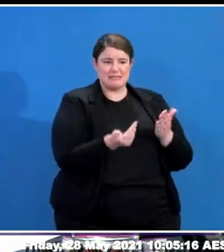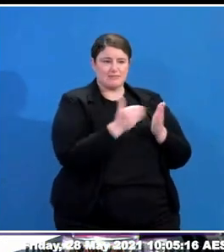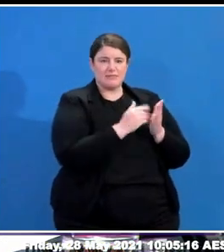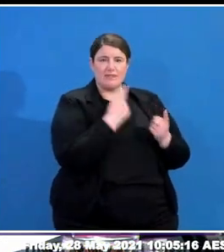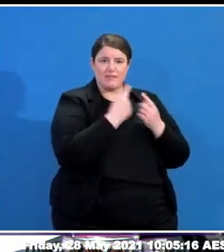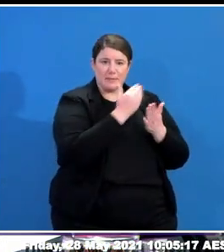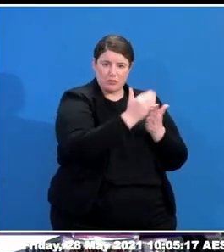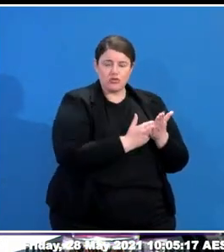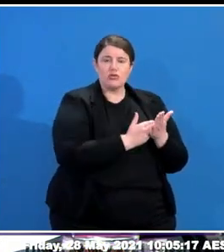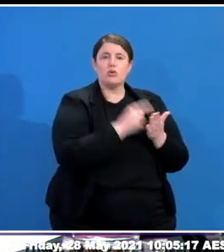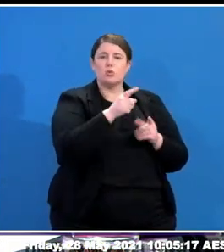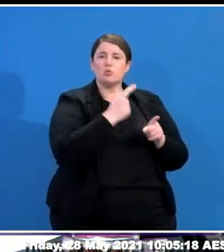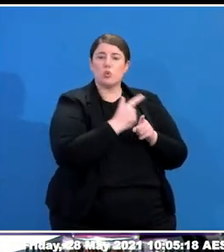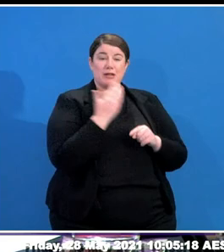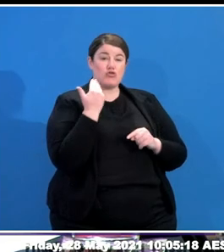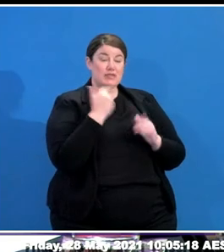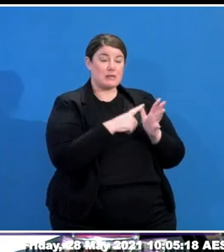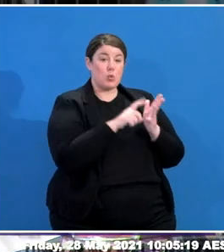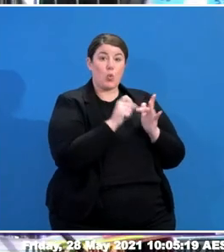And you refer to a recent audit. Yes.